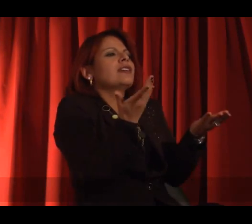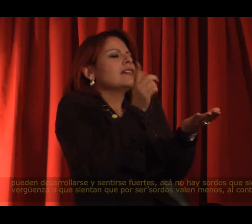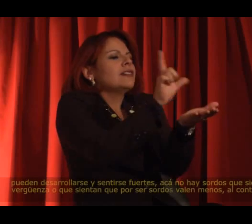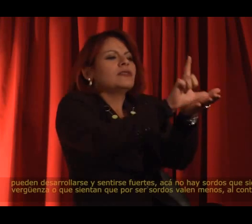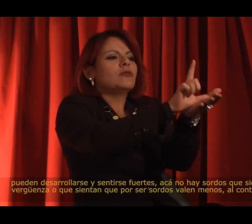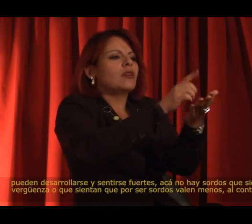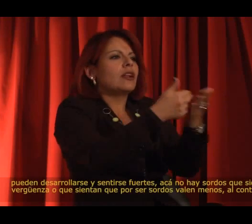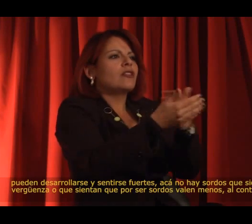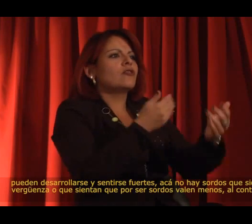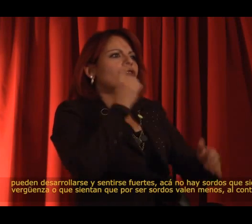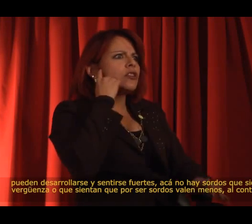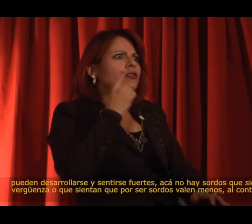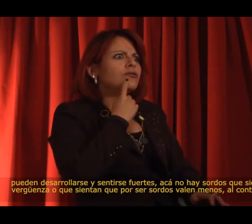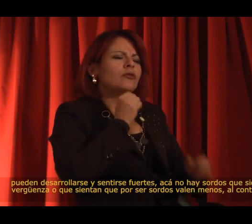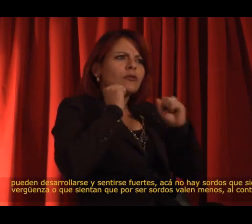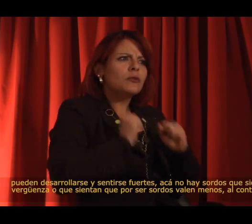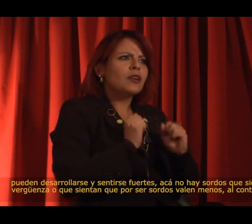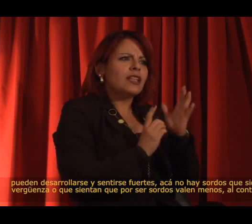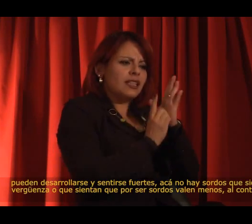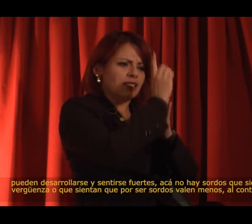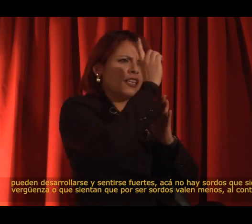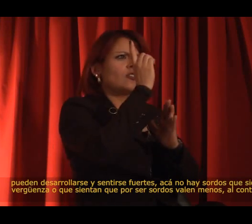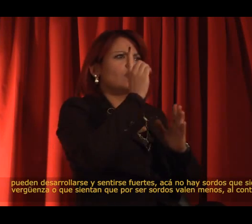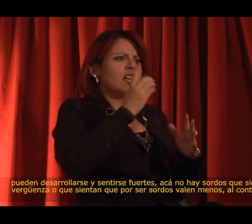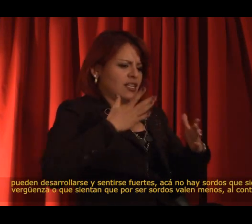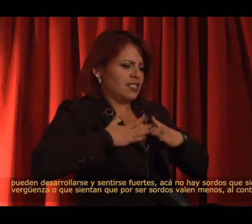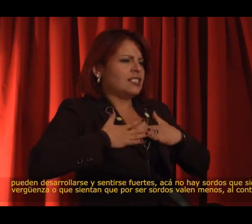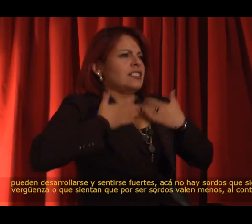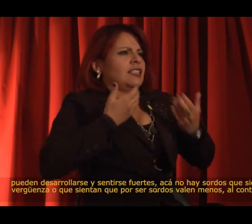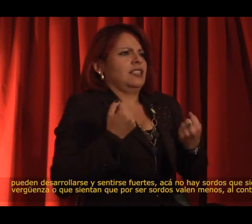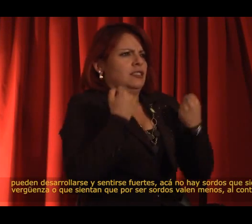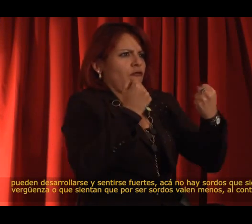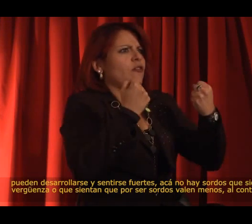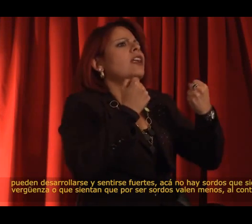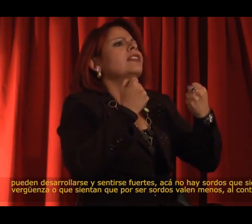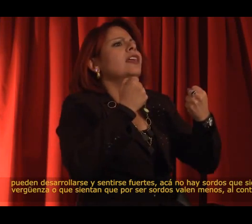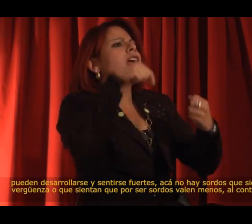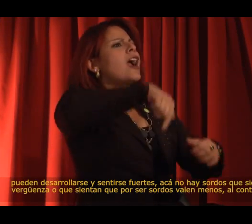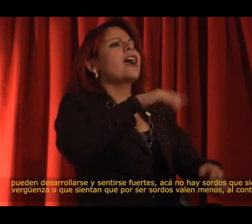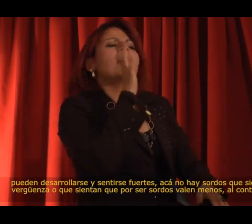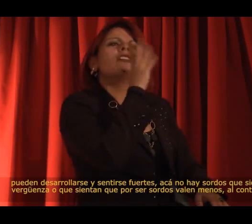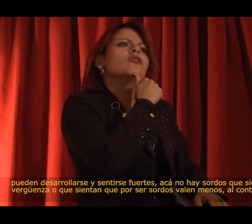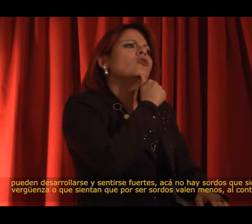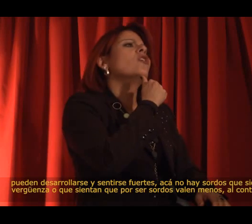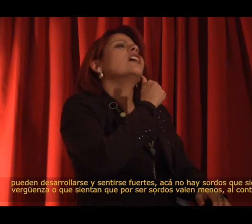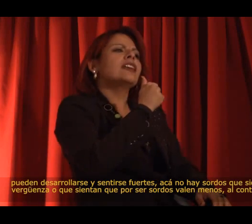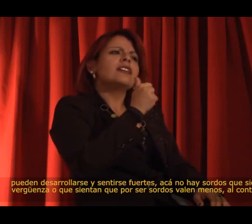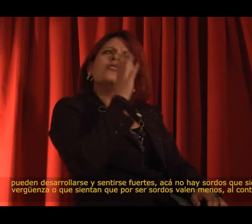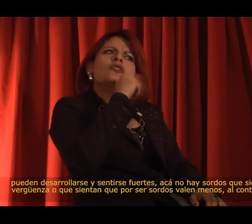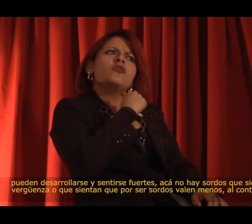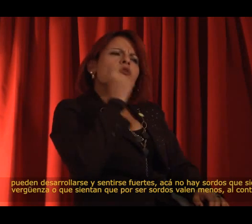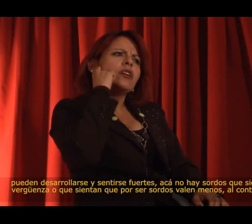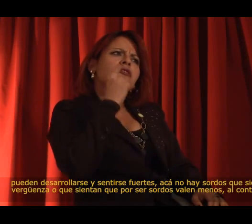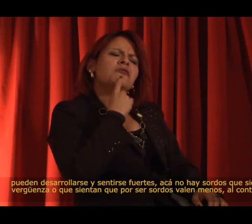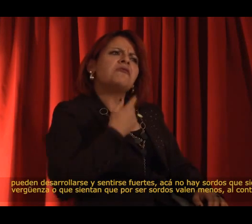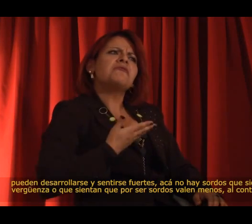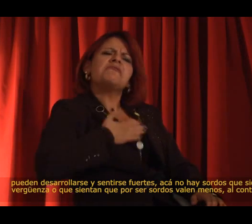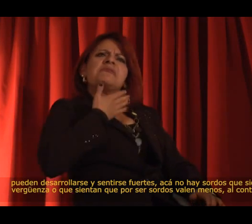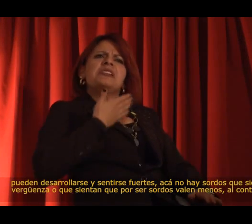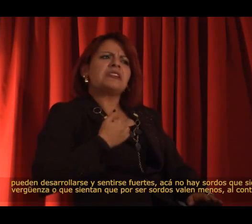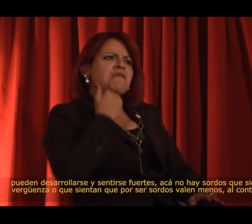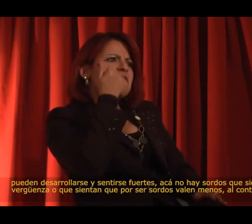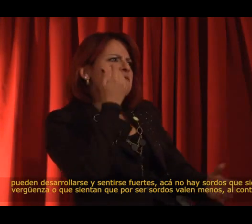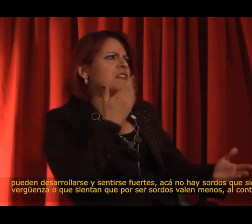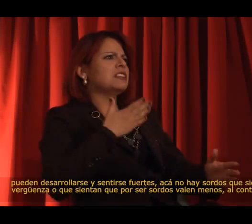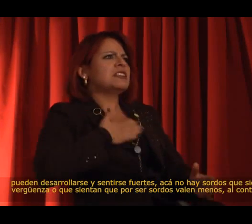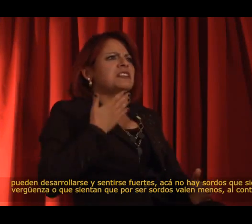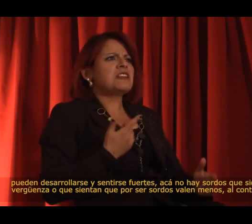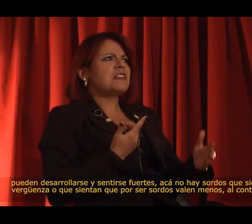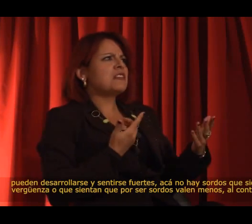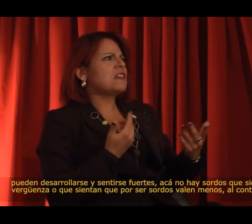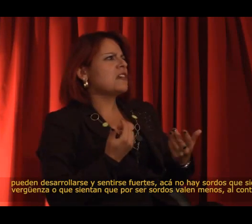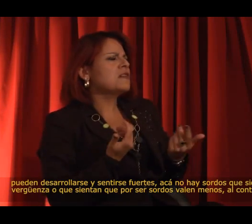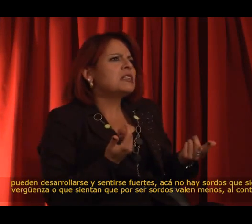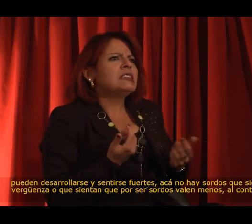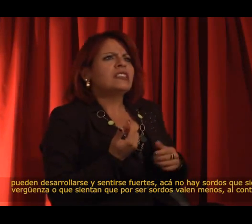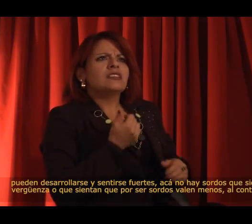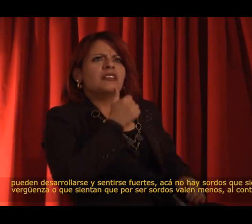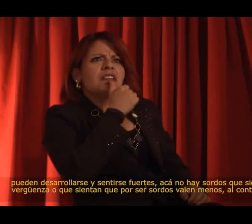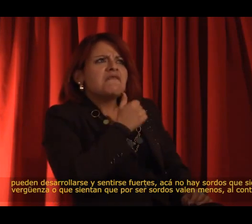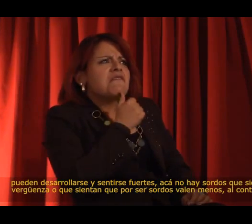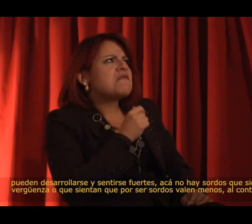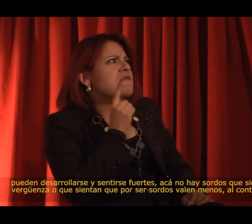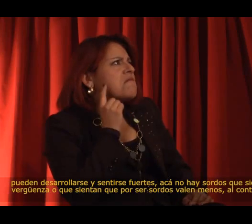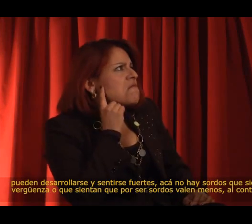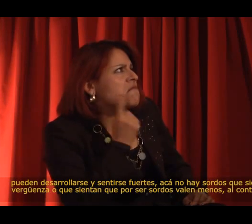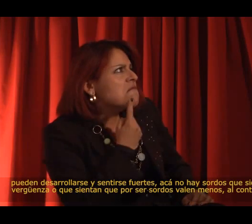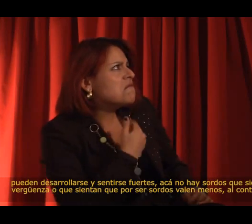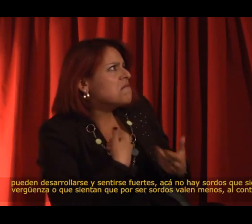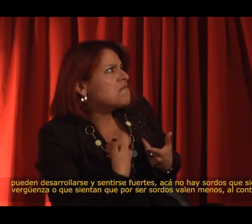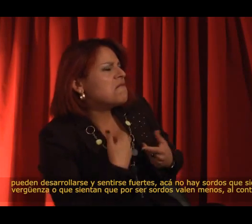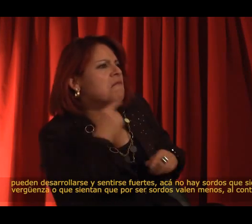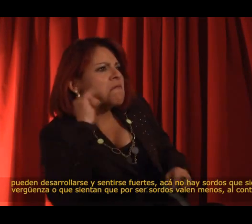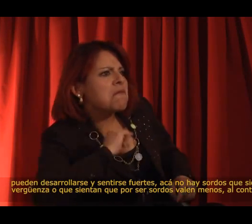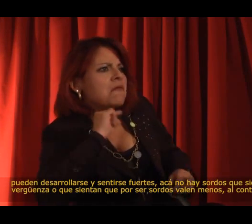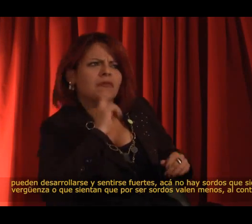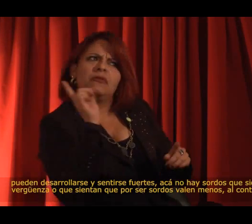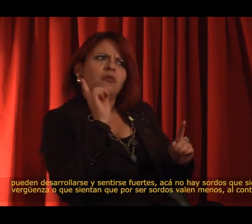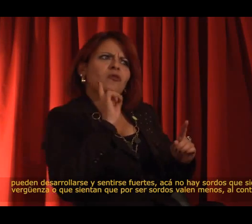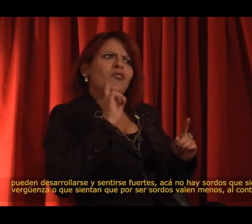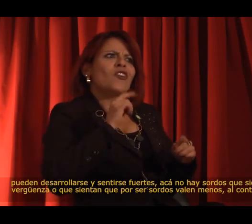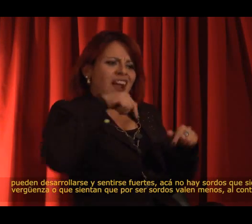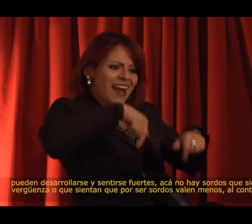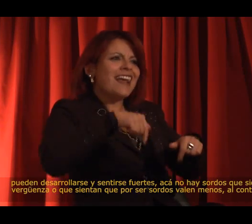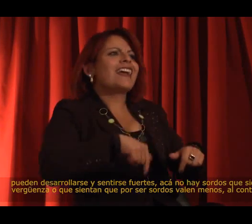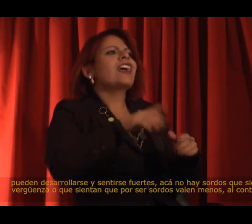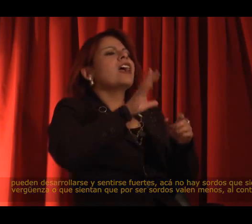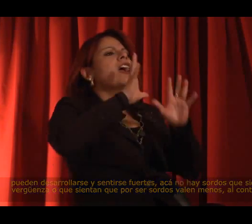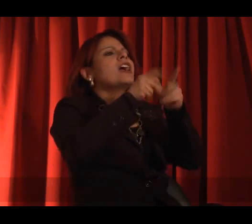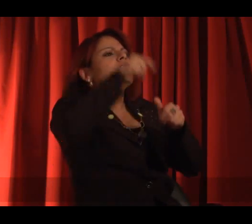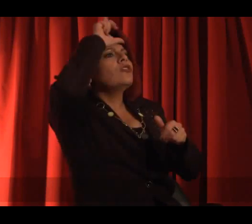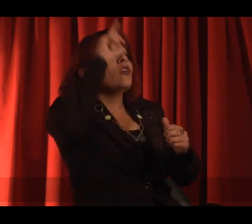It’s a place where deaf people can develop and feel strong. Here there aren’t people who feel ashamed or worthless because they are deaf.